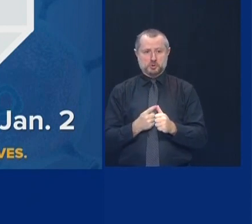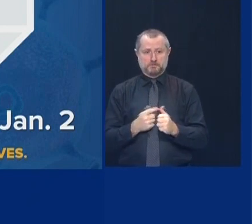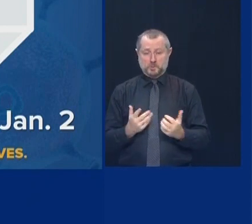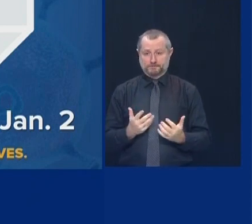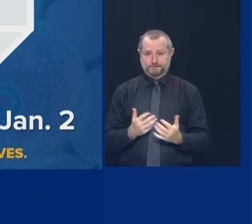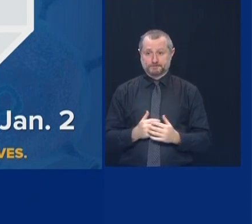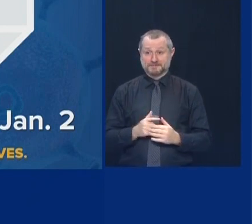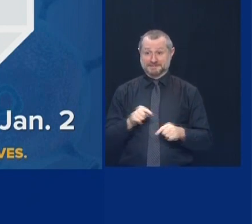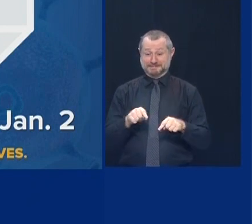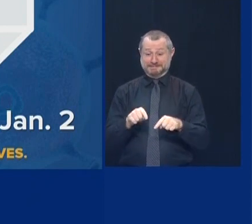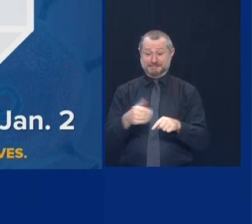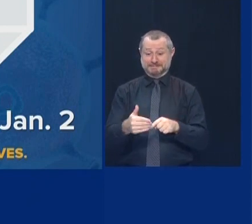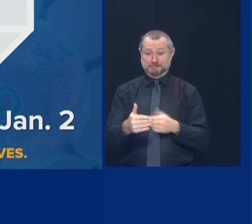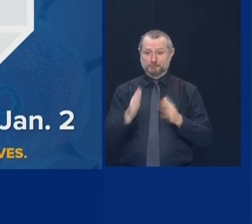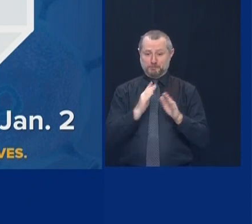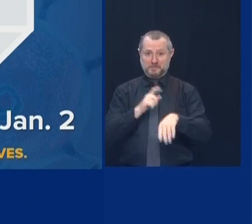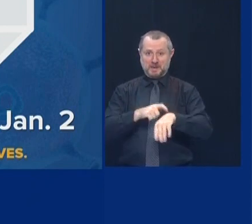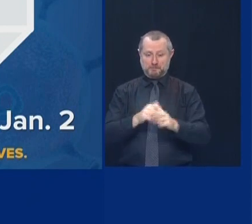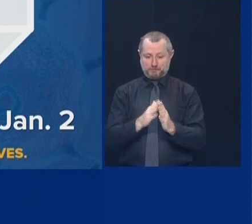TRYING TO DEAL WITH AND WHAT AREÑi THE CONSEQUENCES?